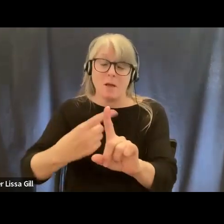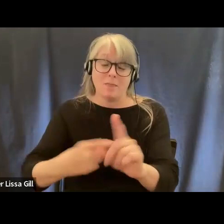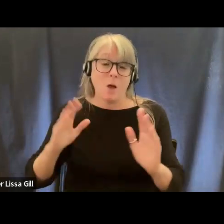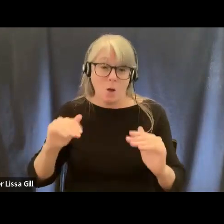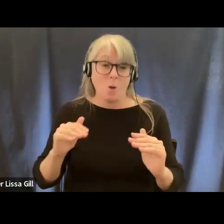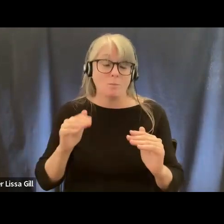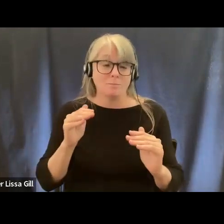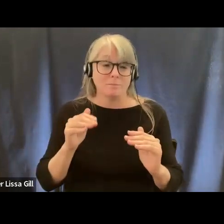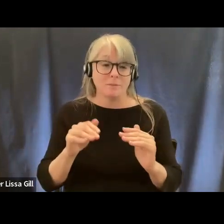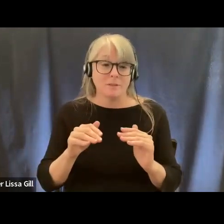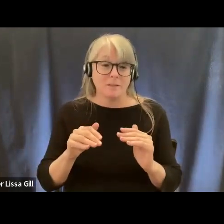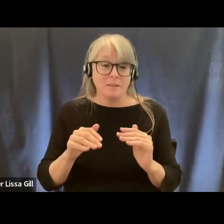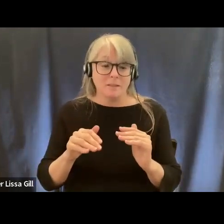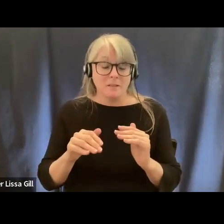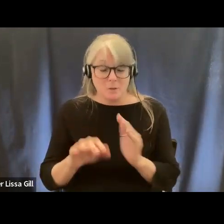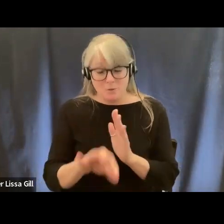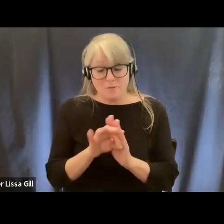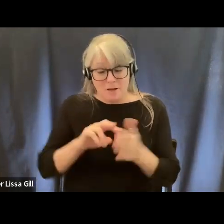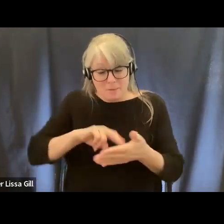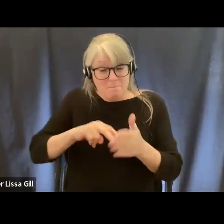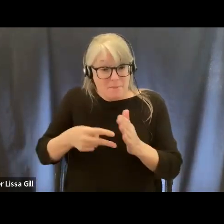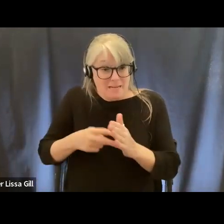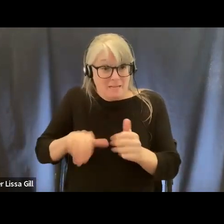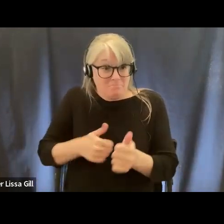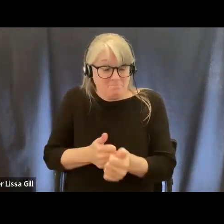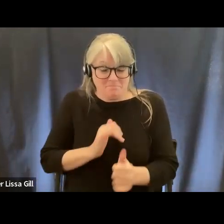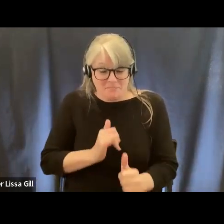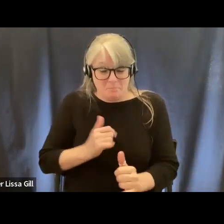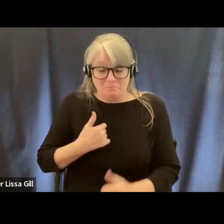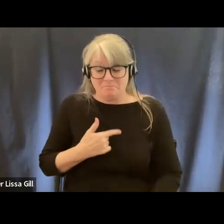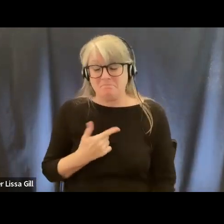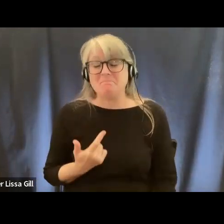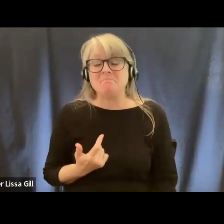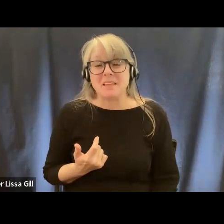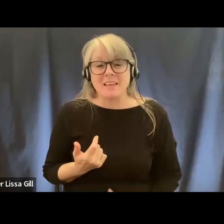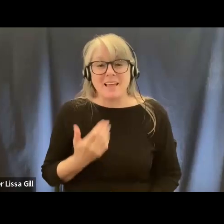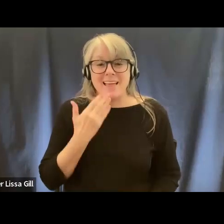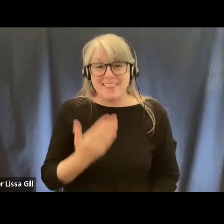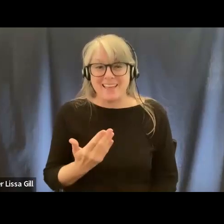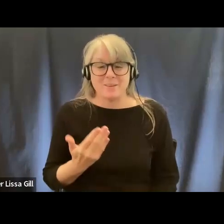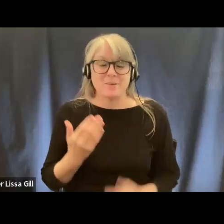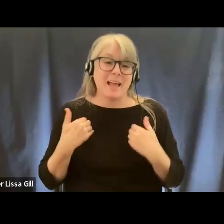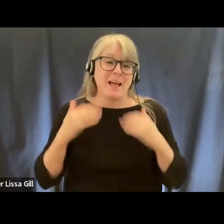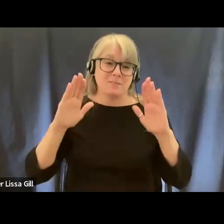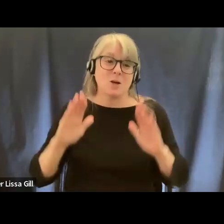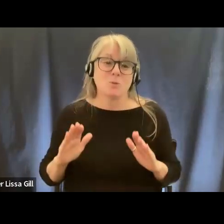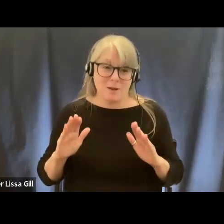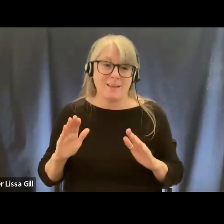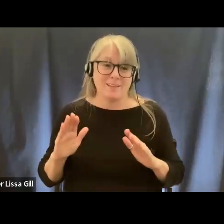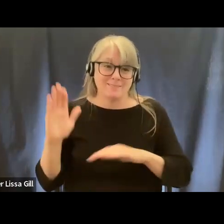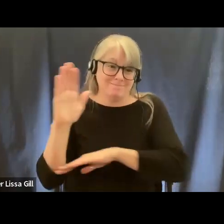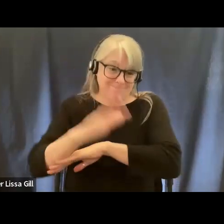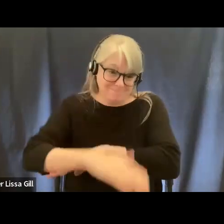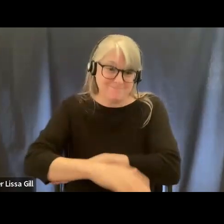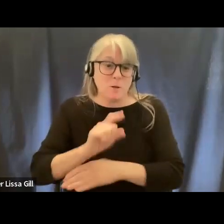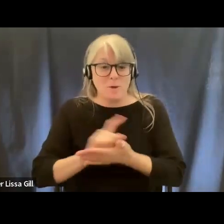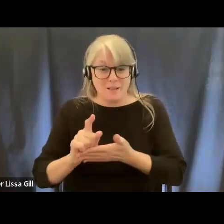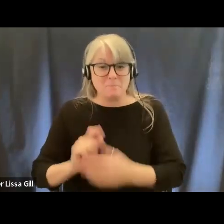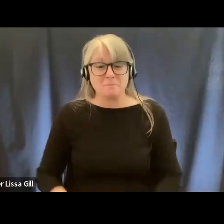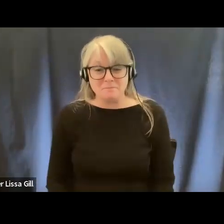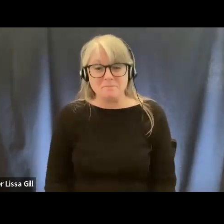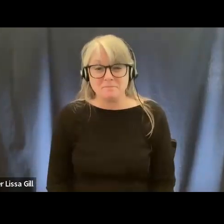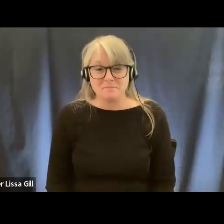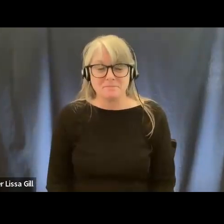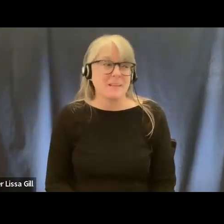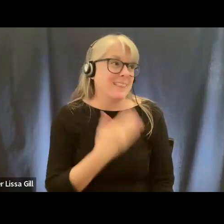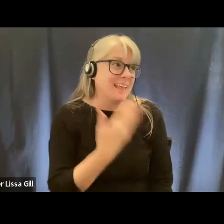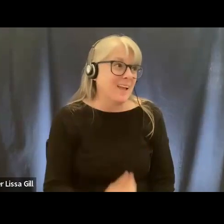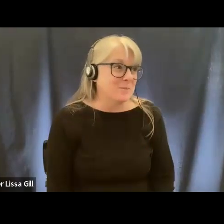So thank you all and you have a great rest of your day and week.